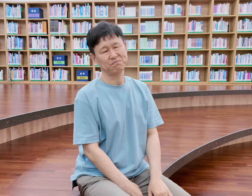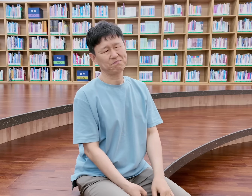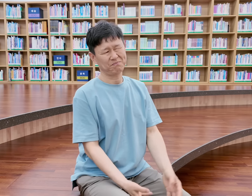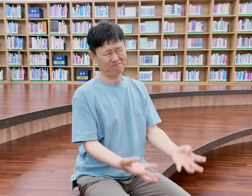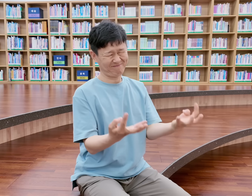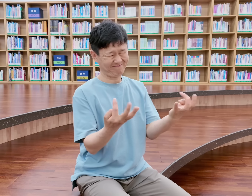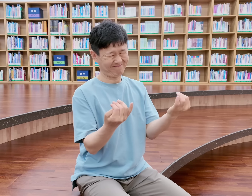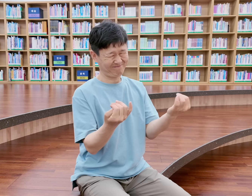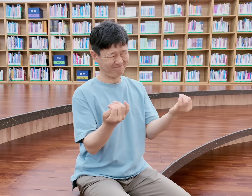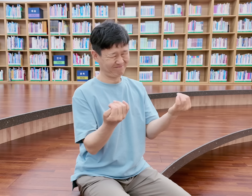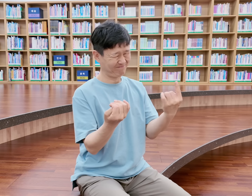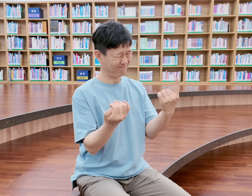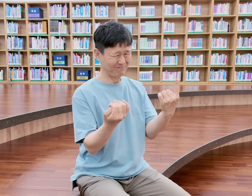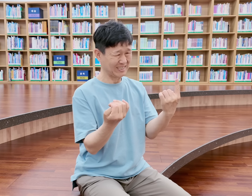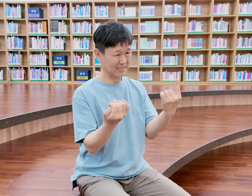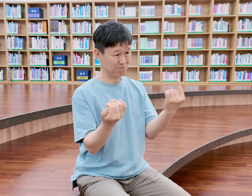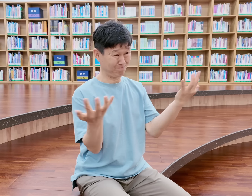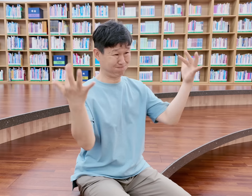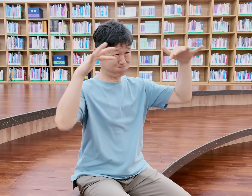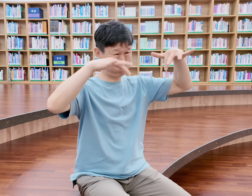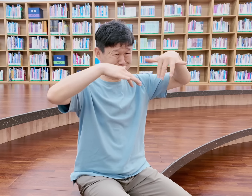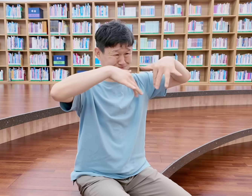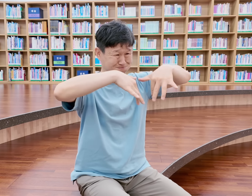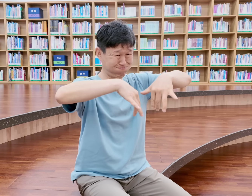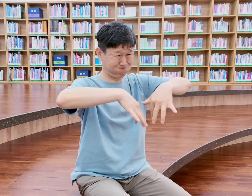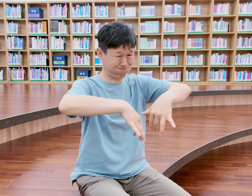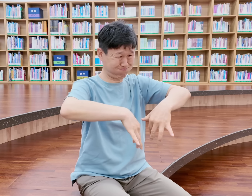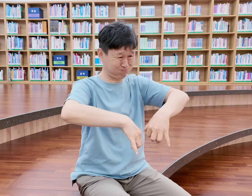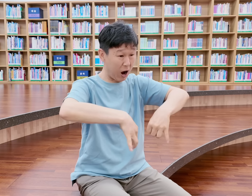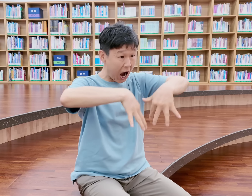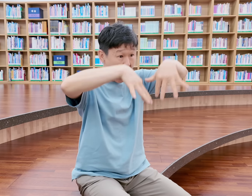Please come a lot. I hope that many people will come and